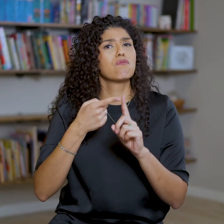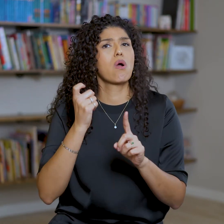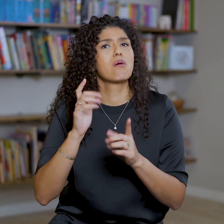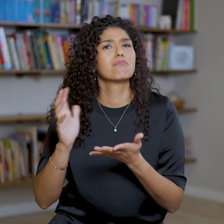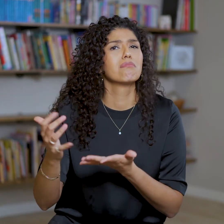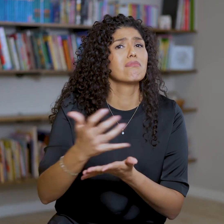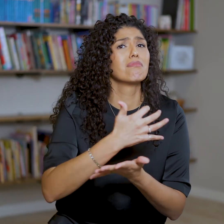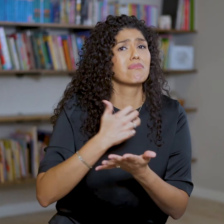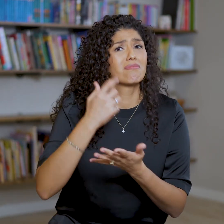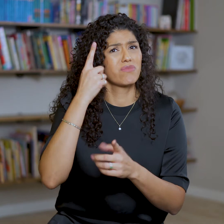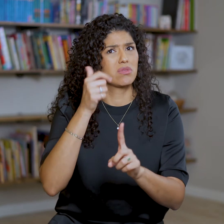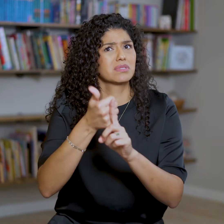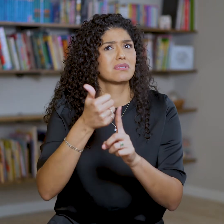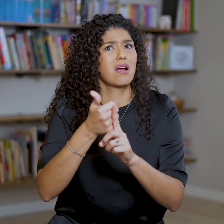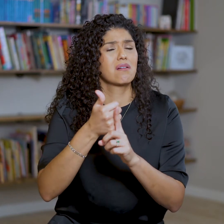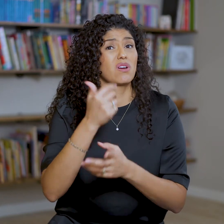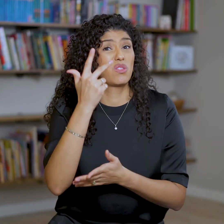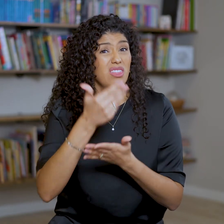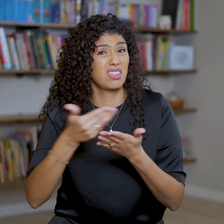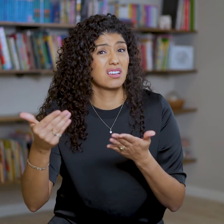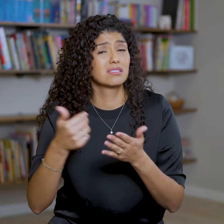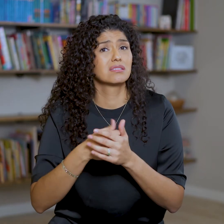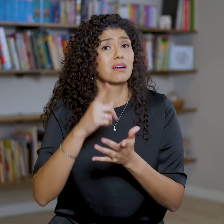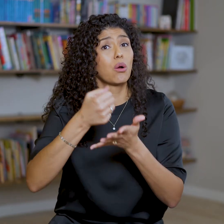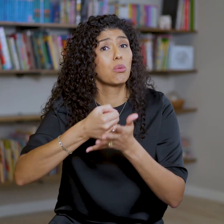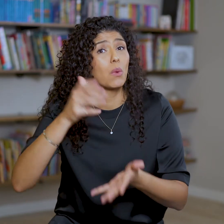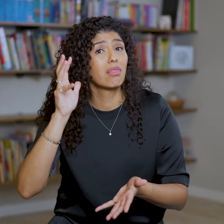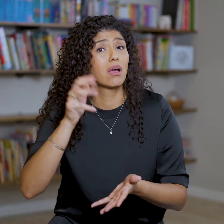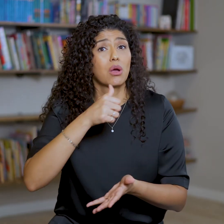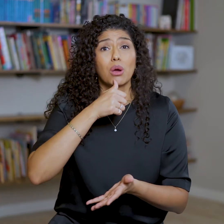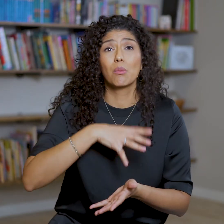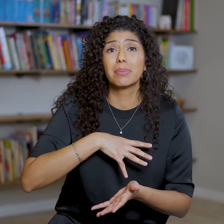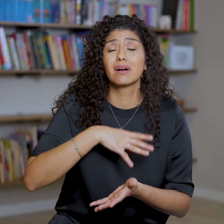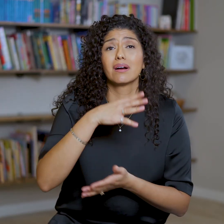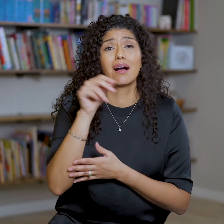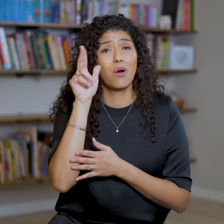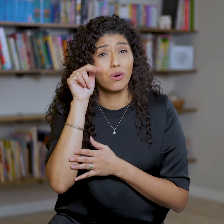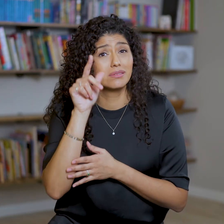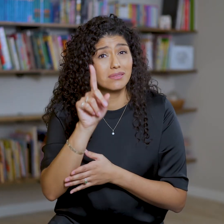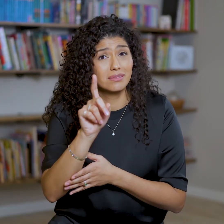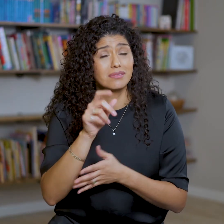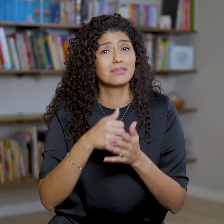from amassing 3 things: wealth, women, and horses?